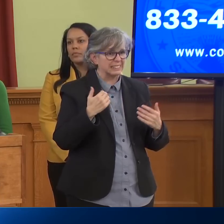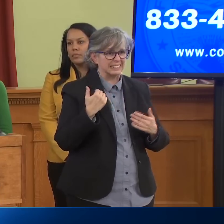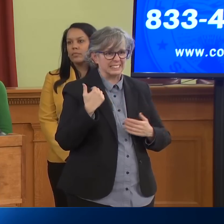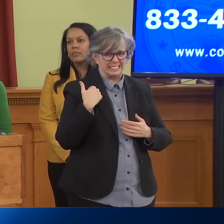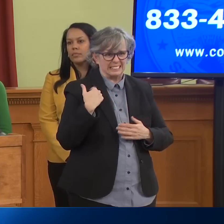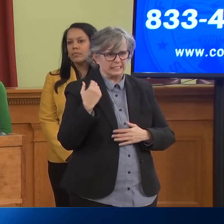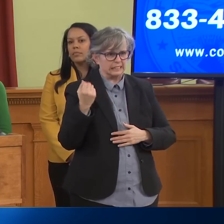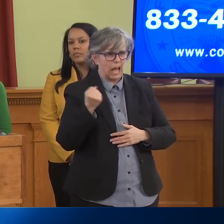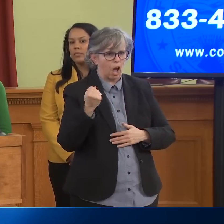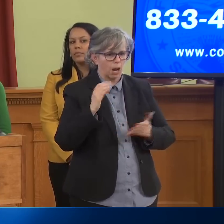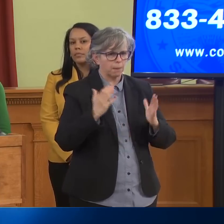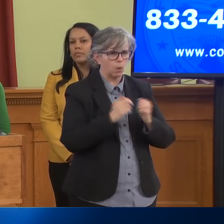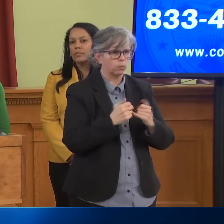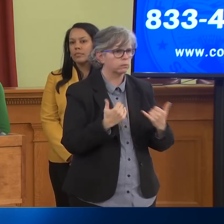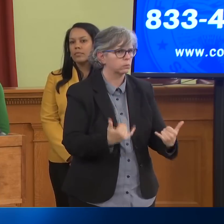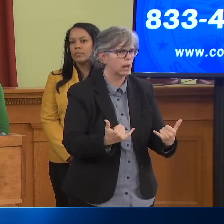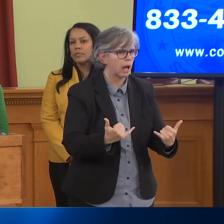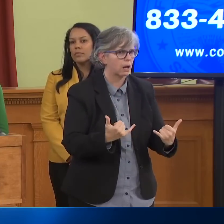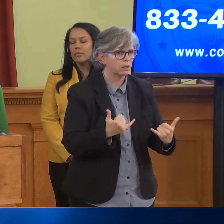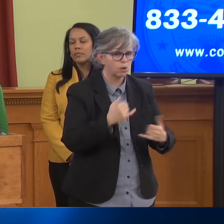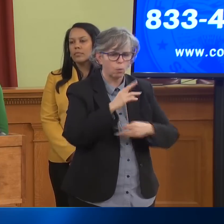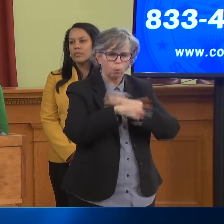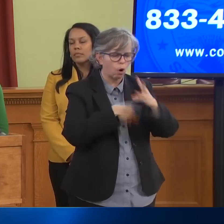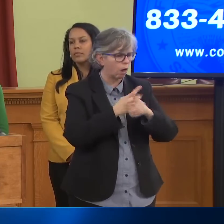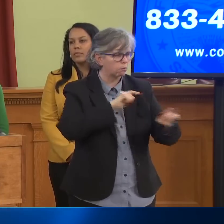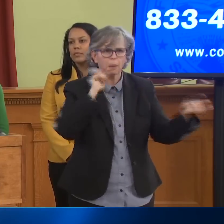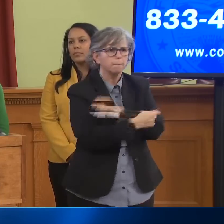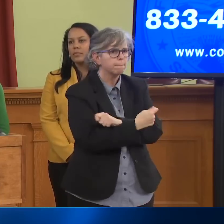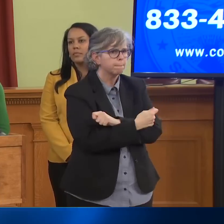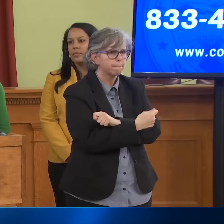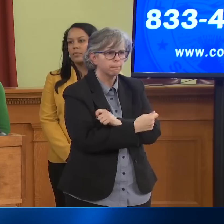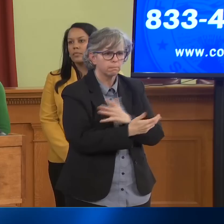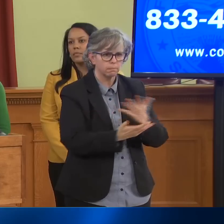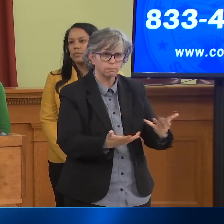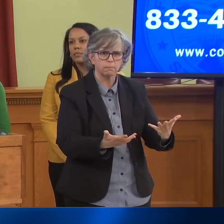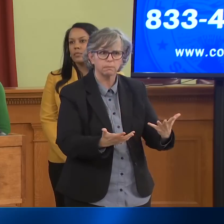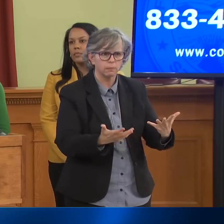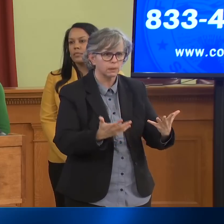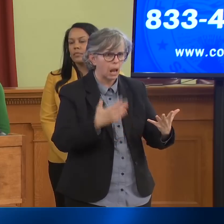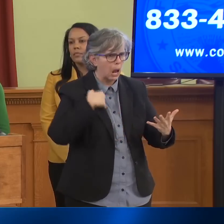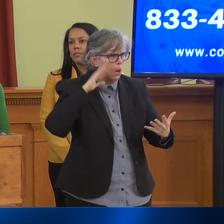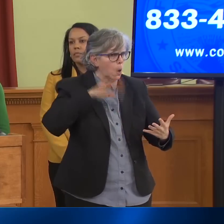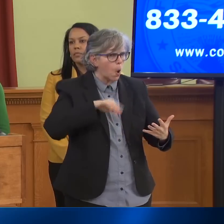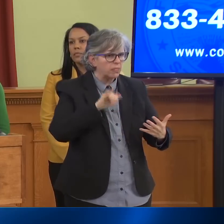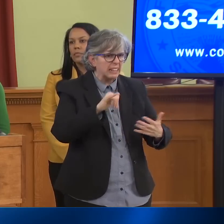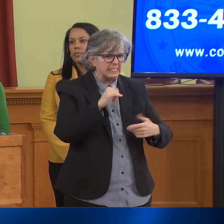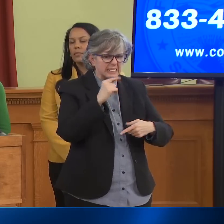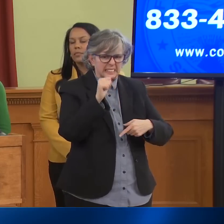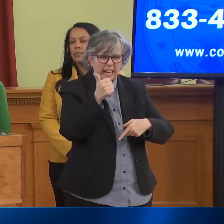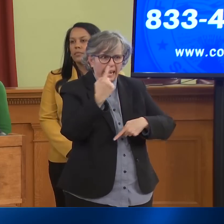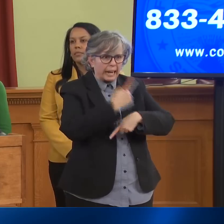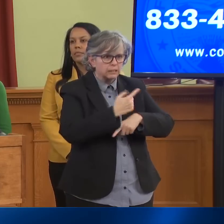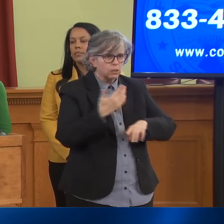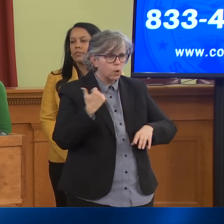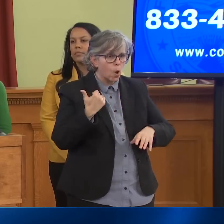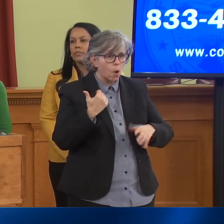DRAMATICALLY CHANGED IN A MATTER OF A FEW DAYS. YOU ASK YOURSELF TO LOOK BACK ABOUT HOW YOU SAW THE WORLD